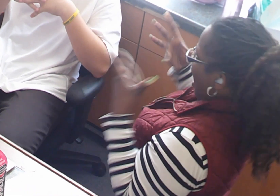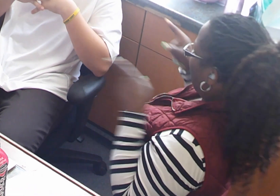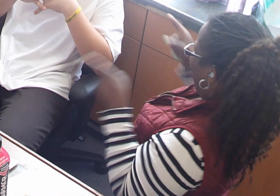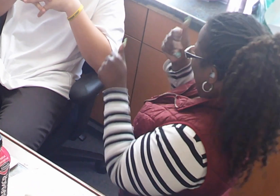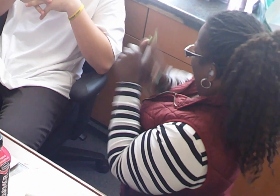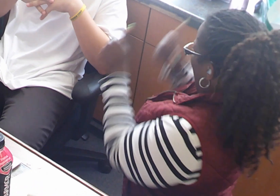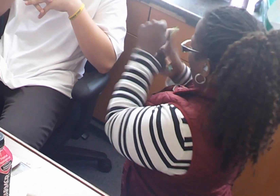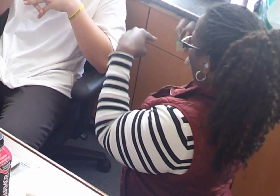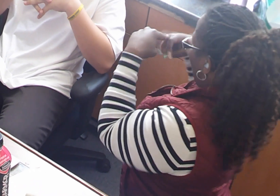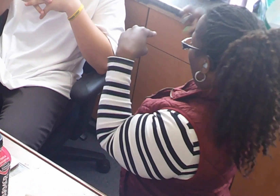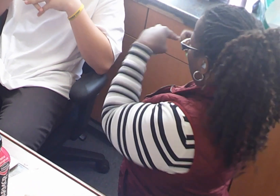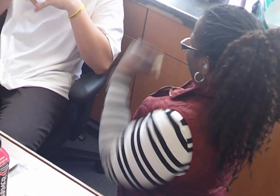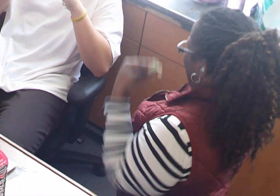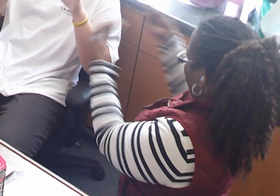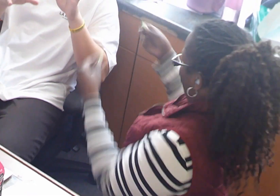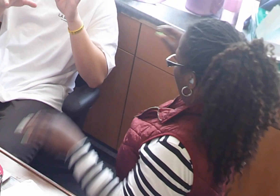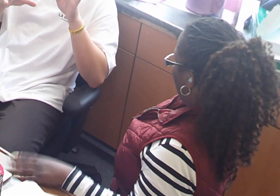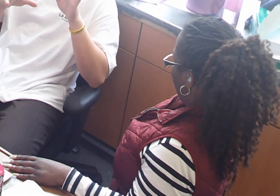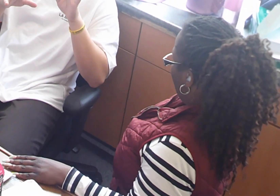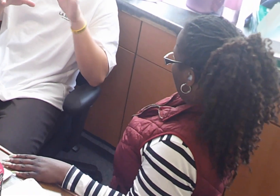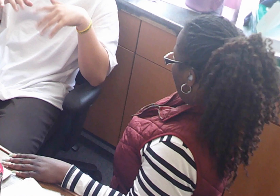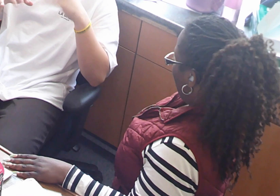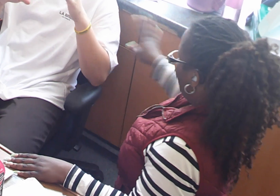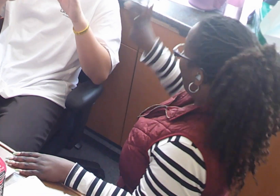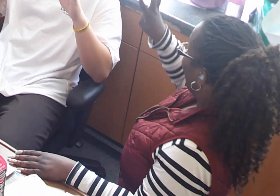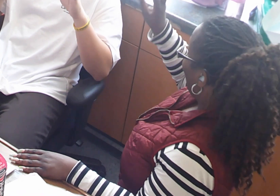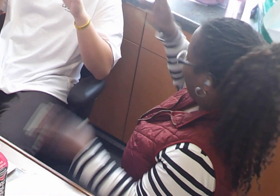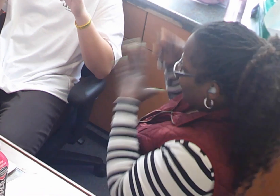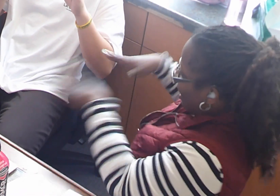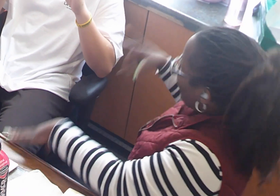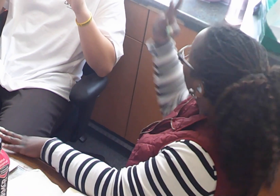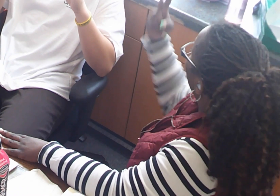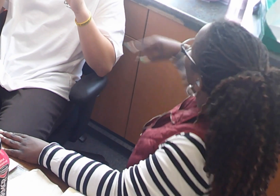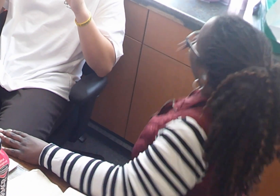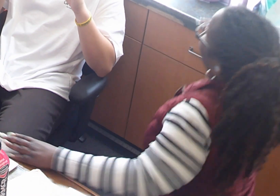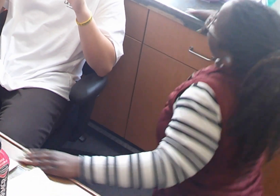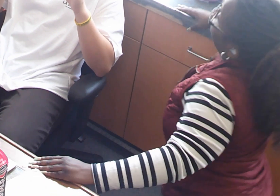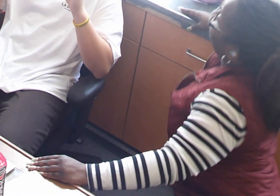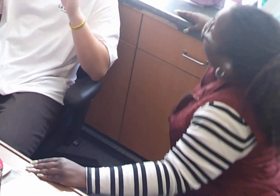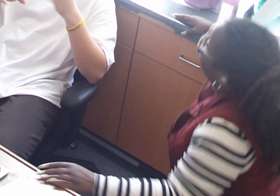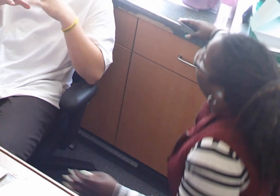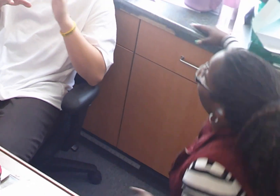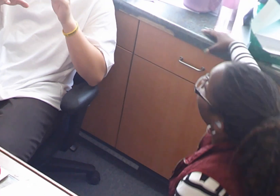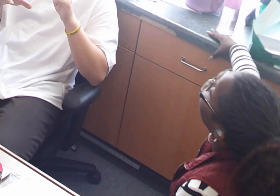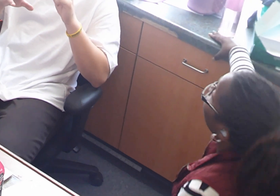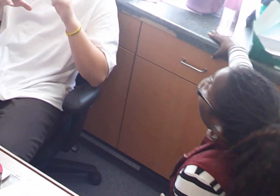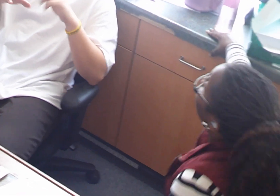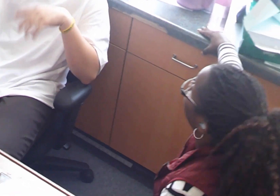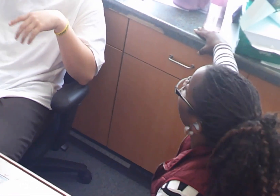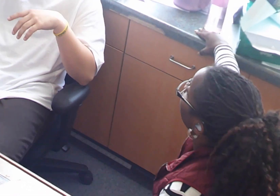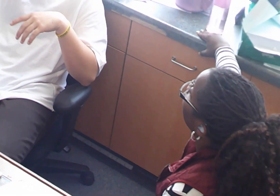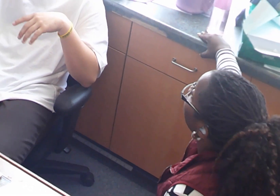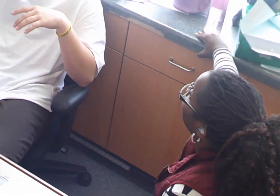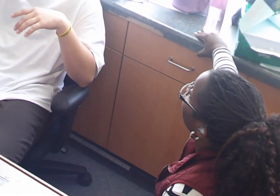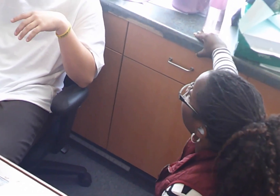How many chromosomes do they each give? 46 divided by two. Yeah.